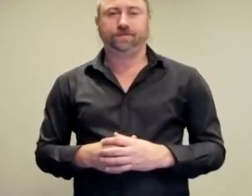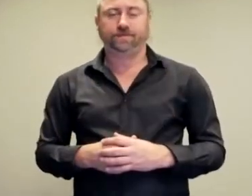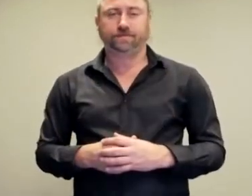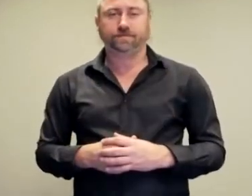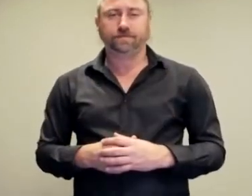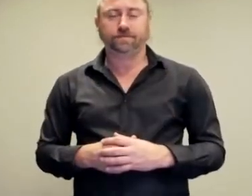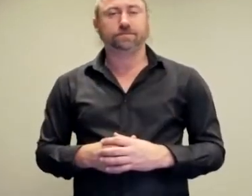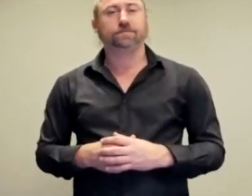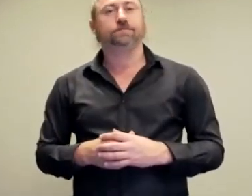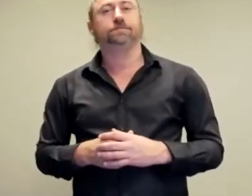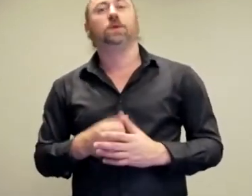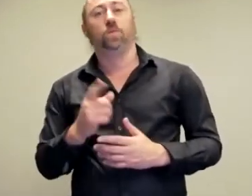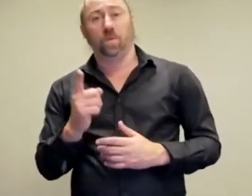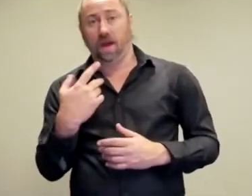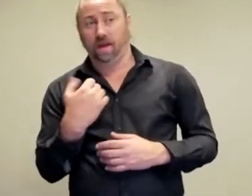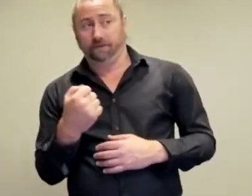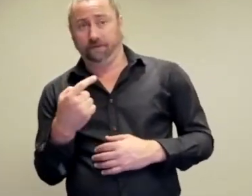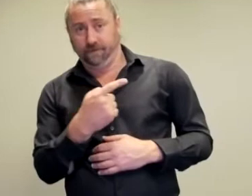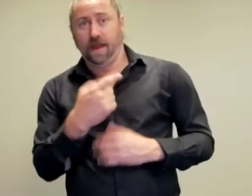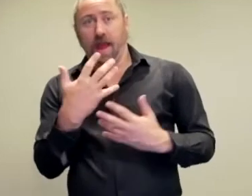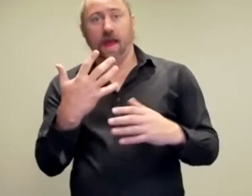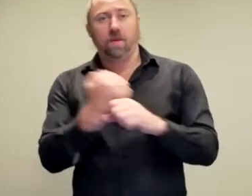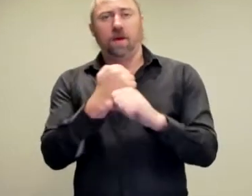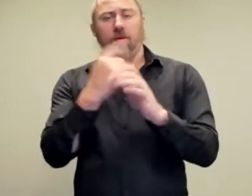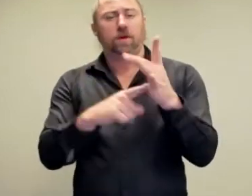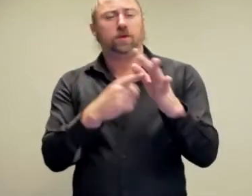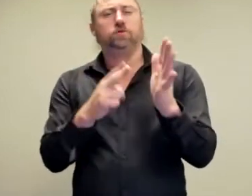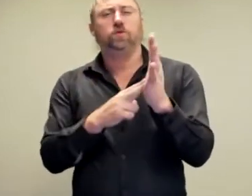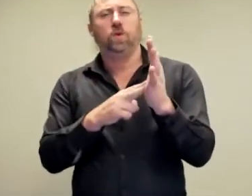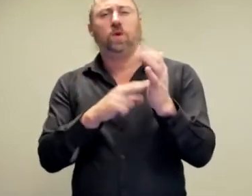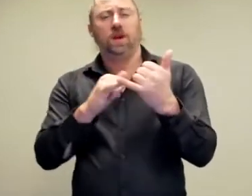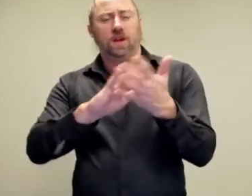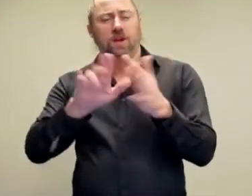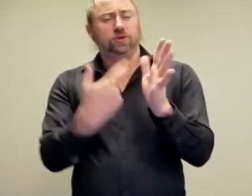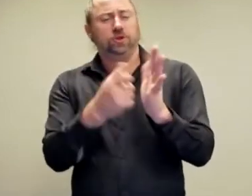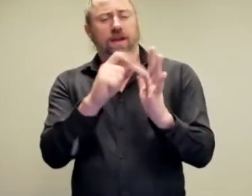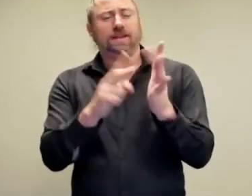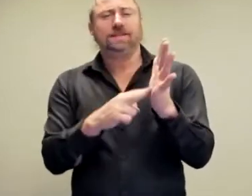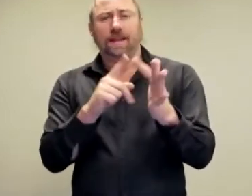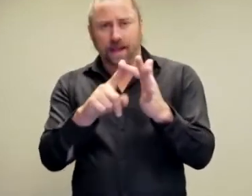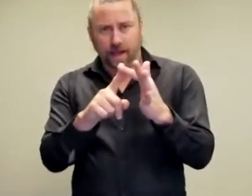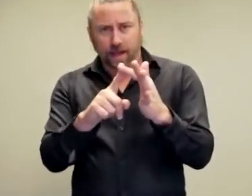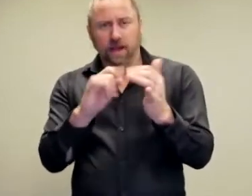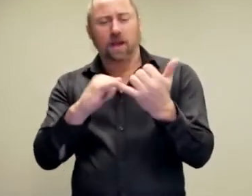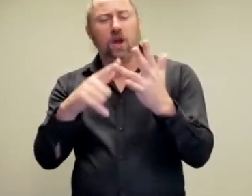Another of the works is a hand-painted reproduction of Jean Chardin's Soap bubbles, where the figure is engrossed in the